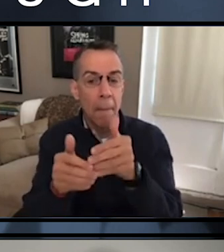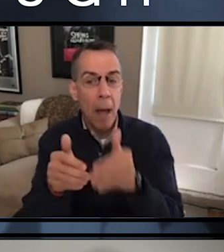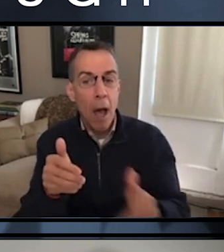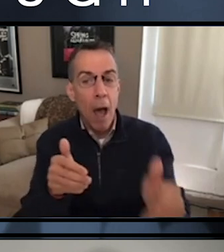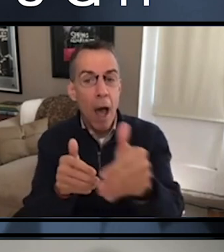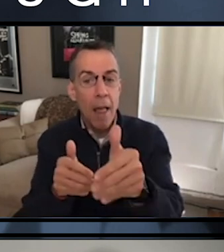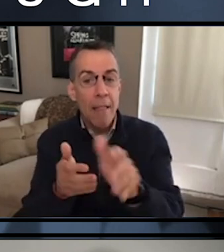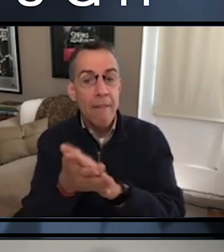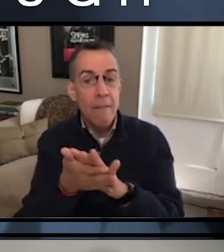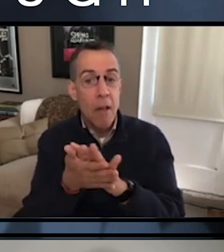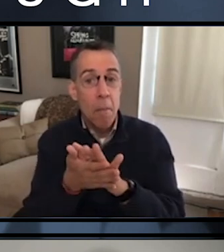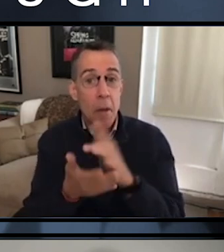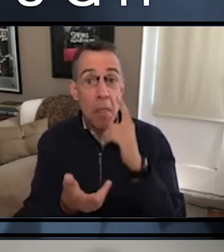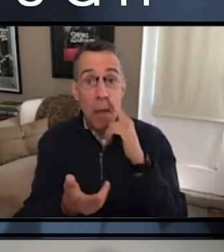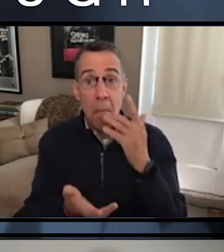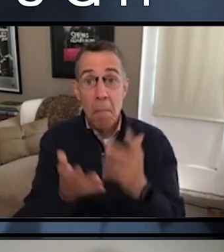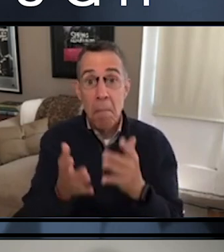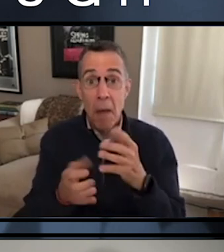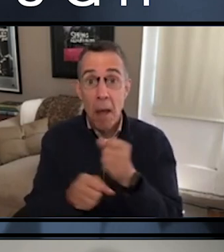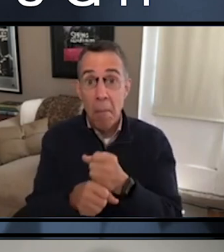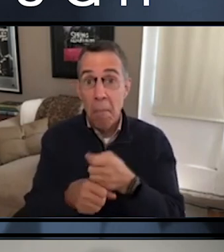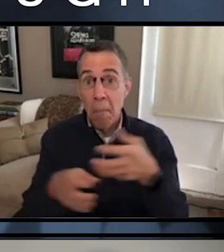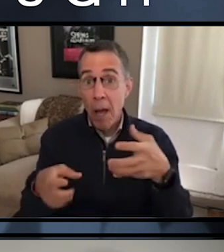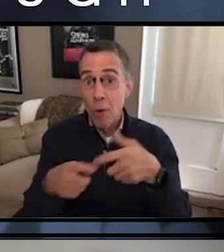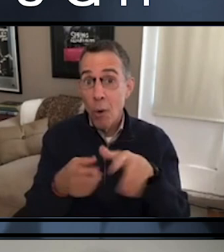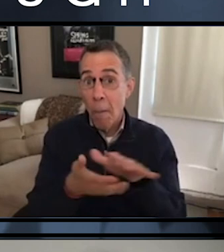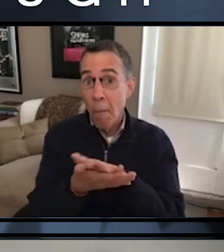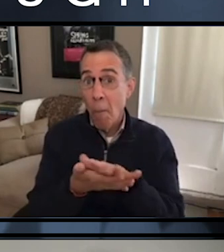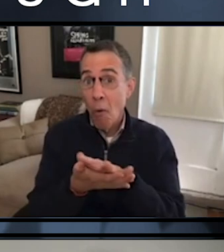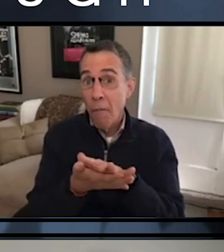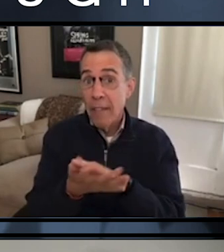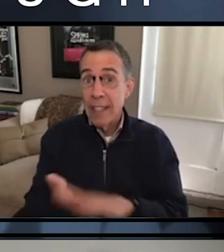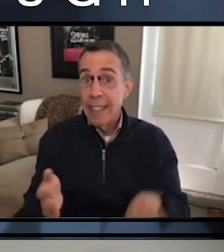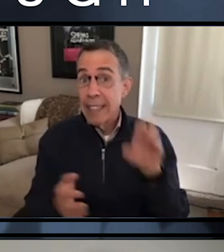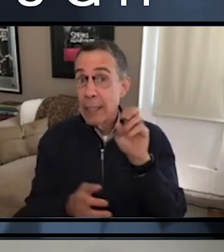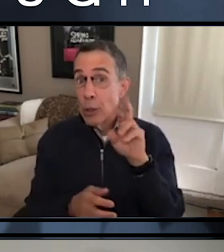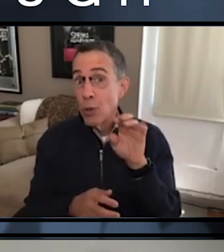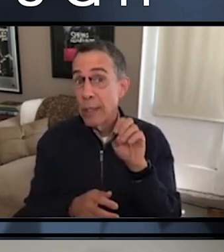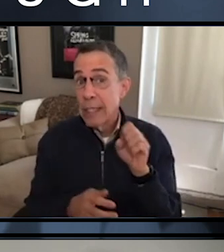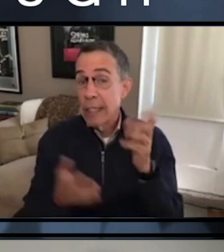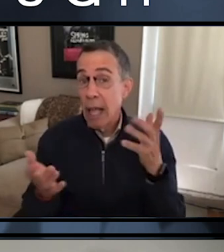about expanding it into a feature or a series? I just think, you know, that there's more there.